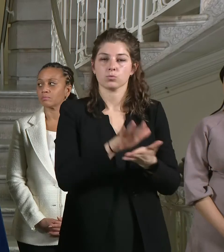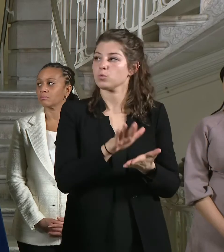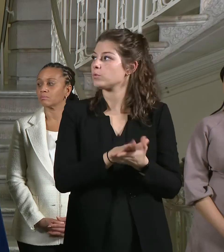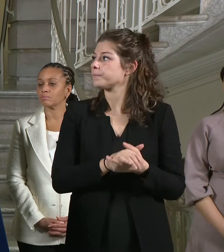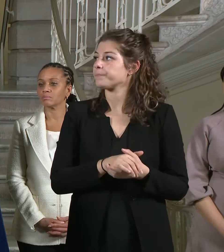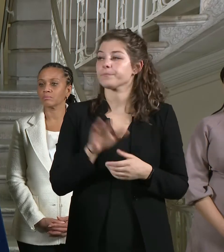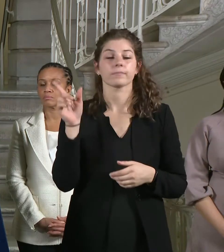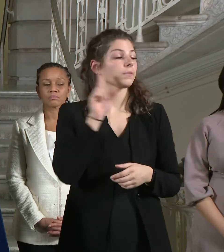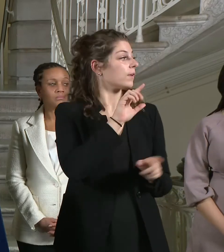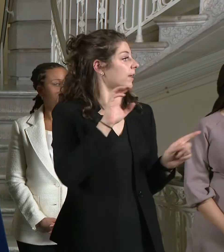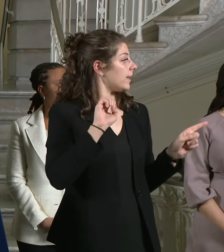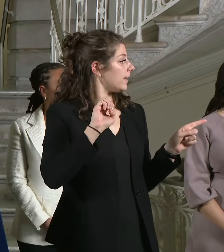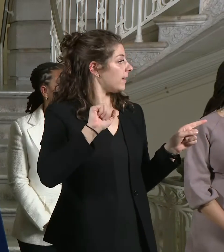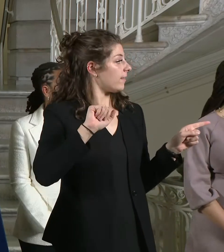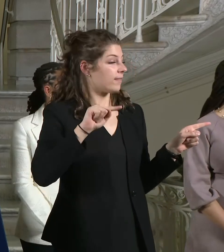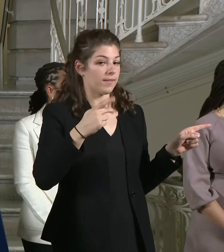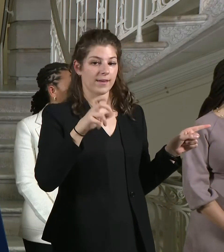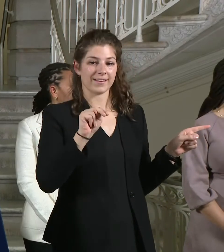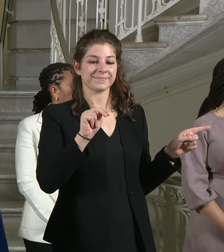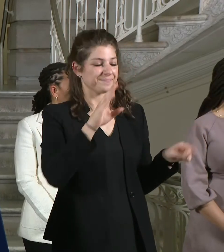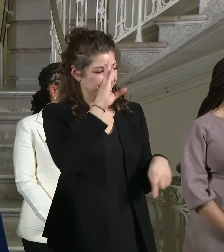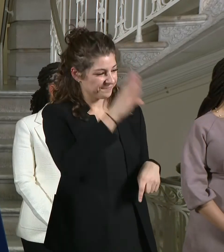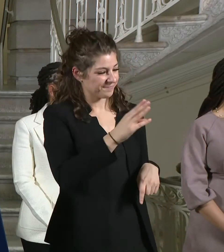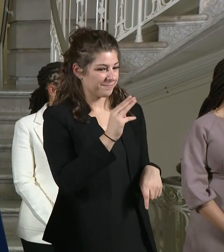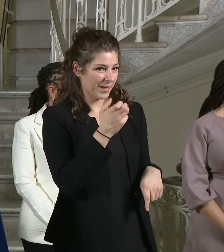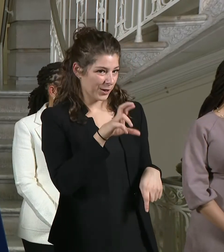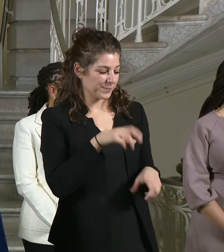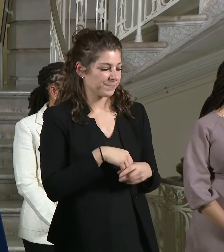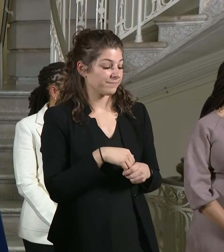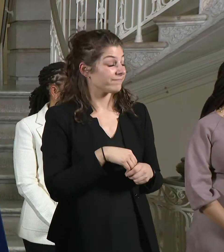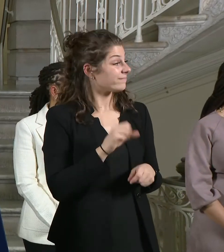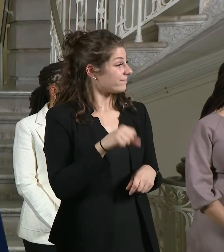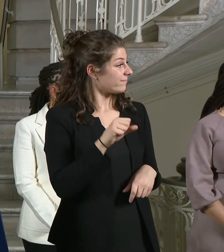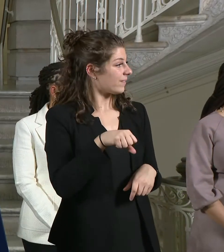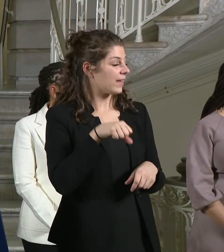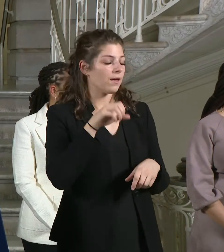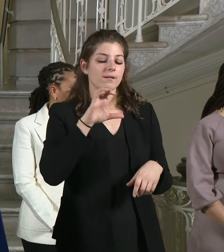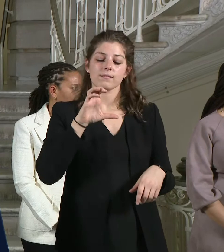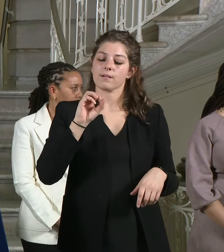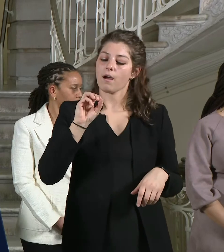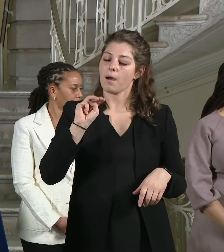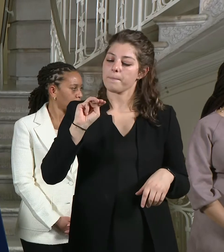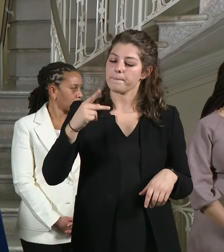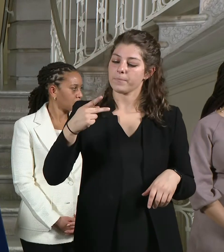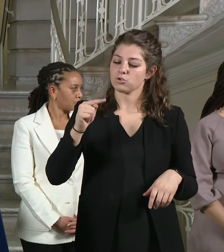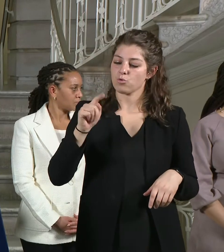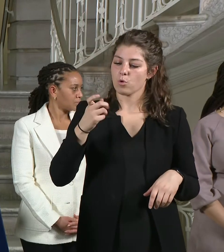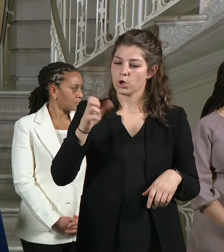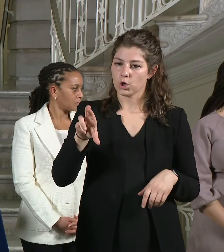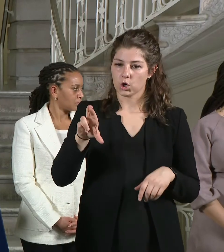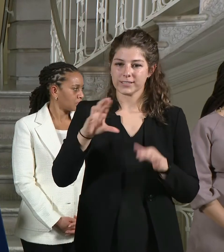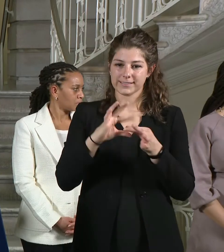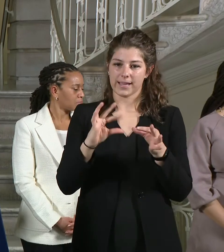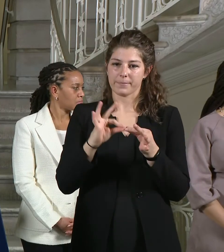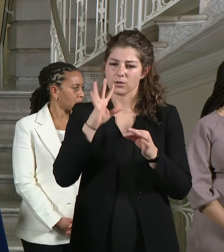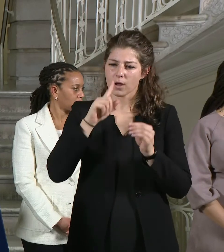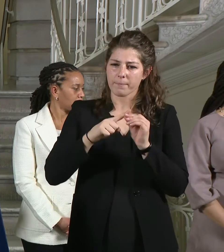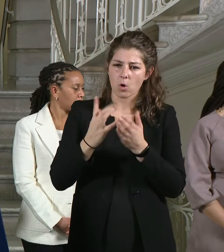THIS AND GROW THAT PILOT AND PUT IN ALL OUR